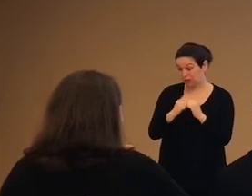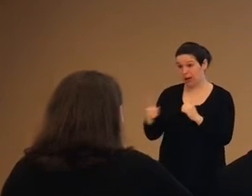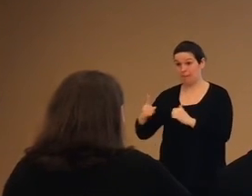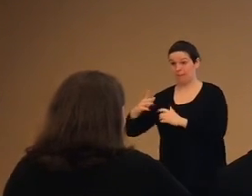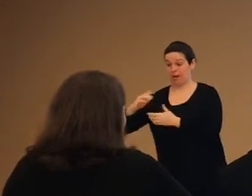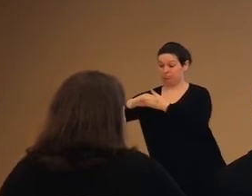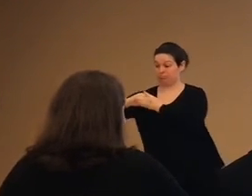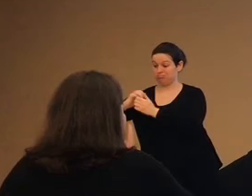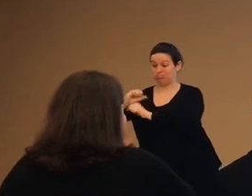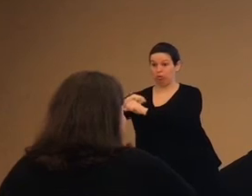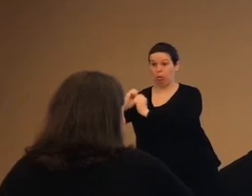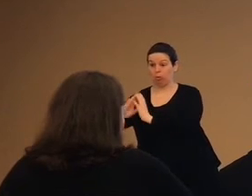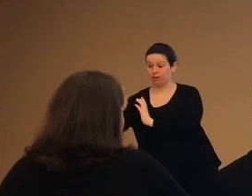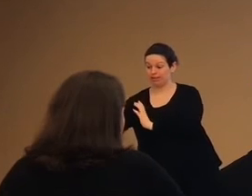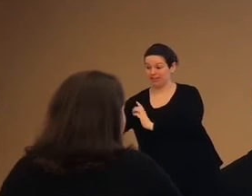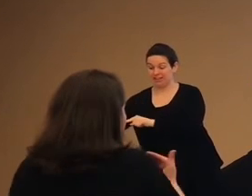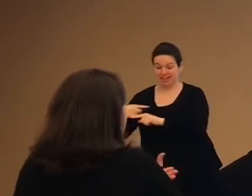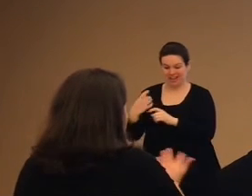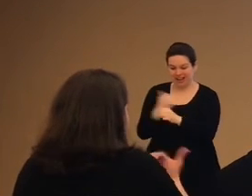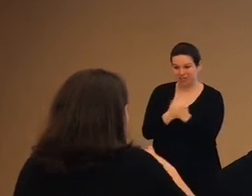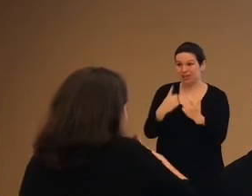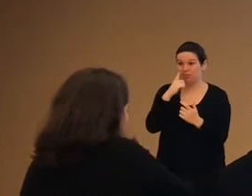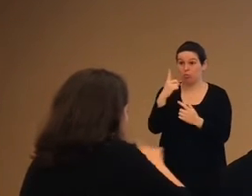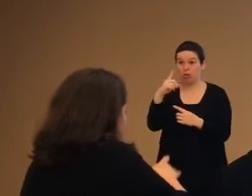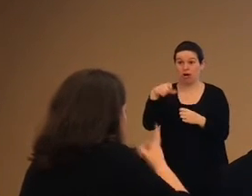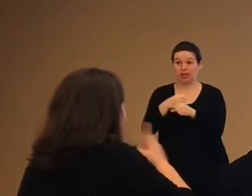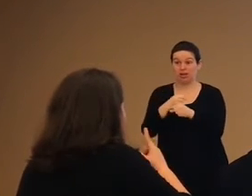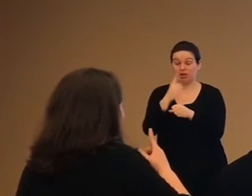Everything we needed for an entire year for our public facing programs